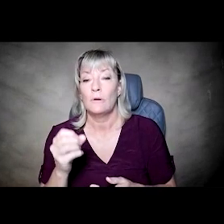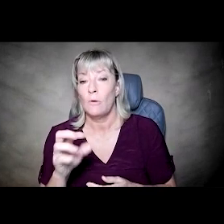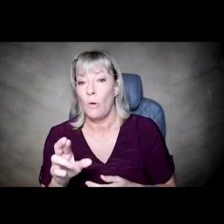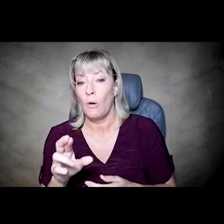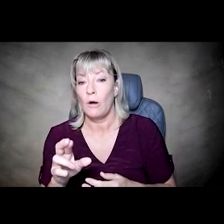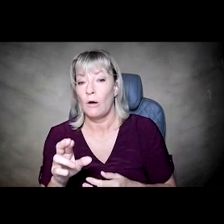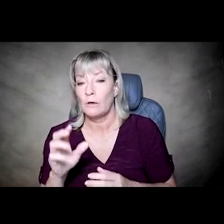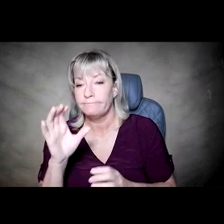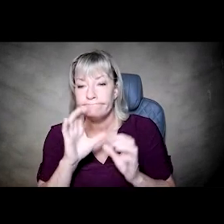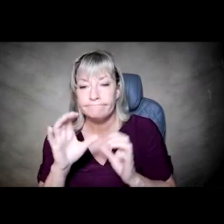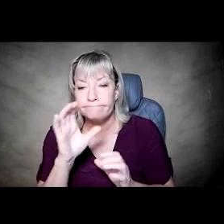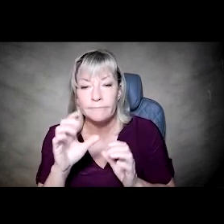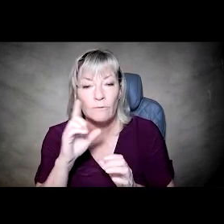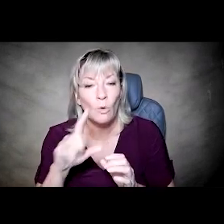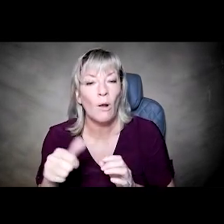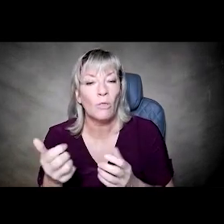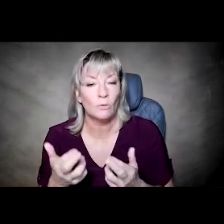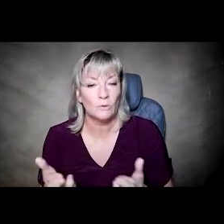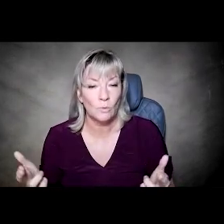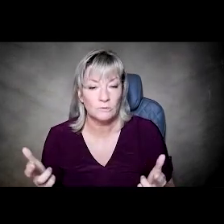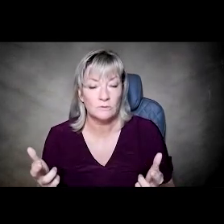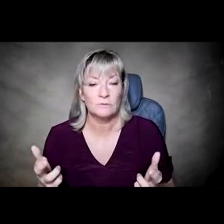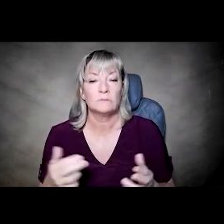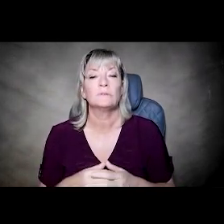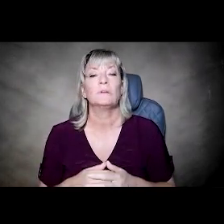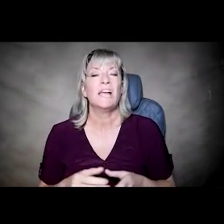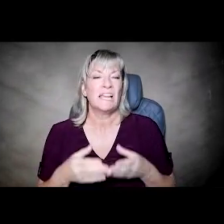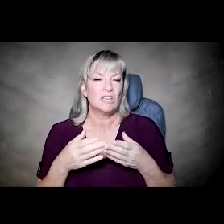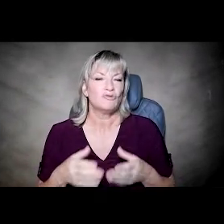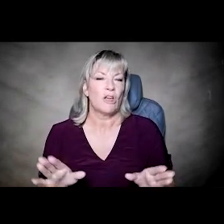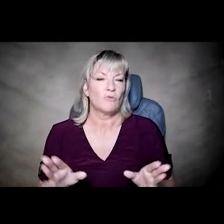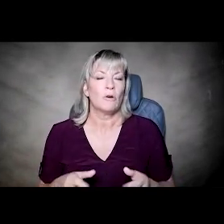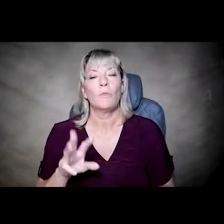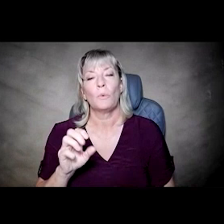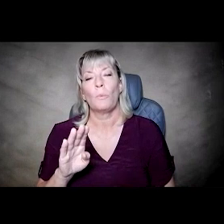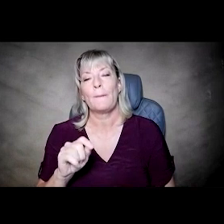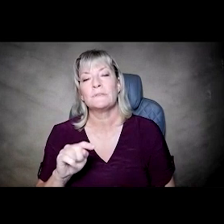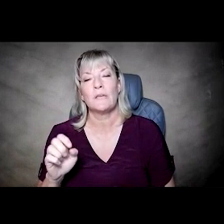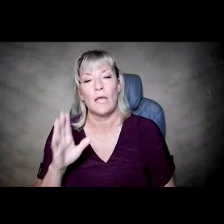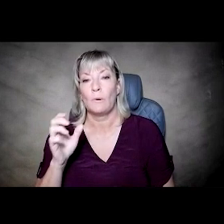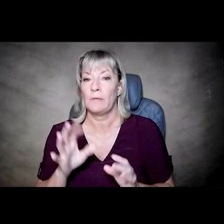Overall, the website will be a central platform that encourages connection, action,